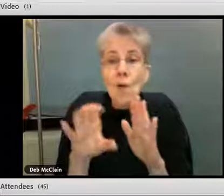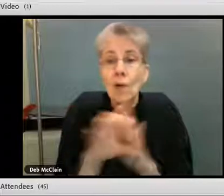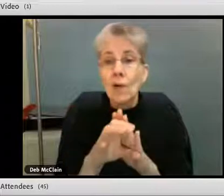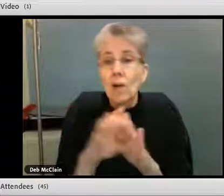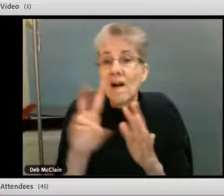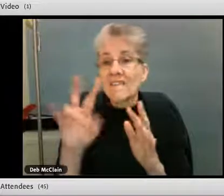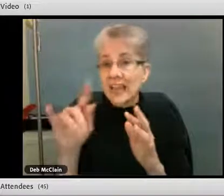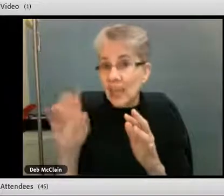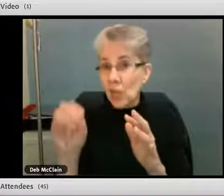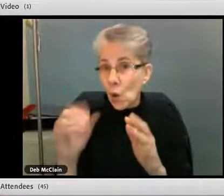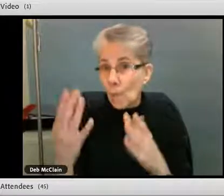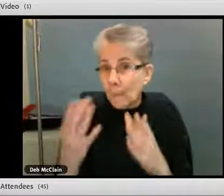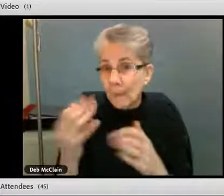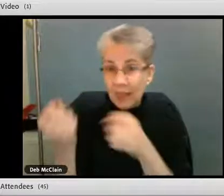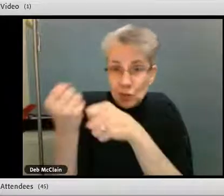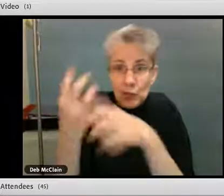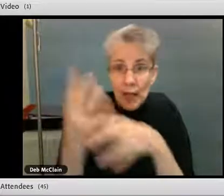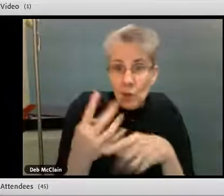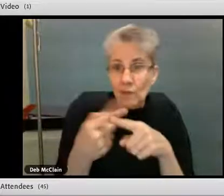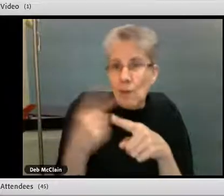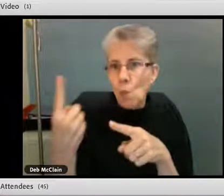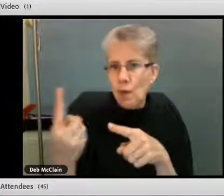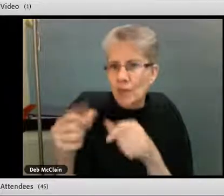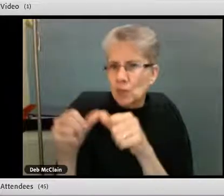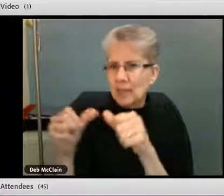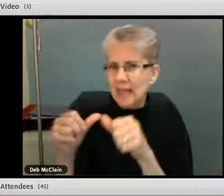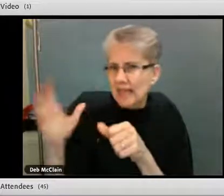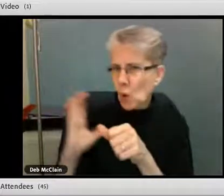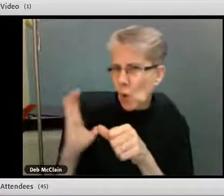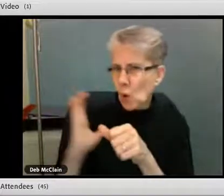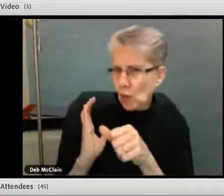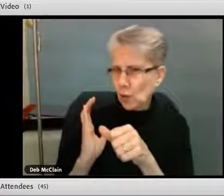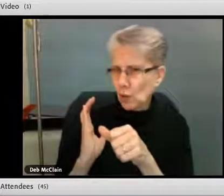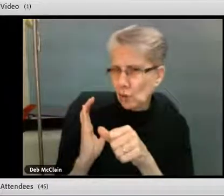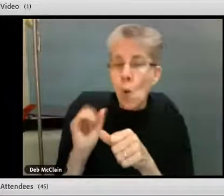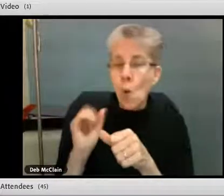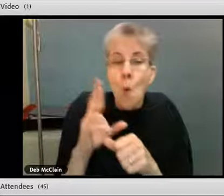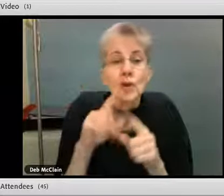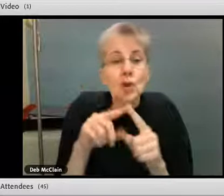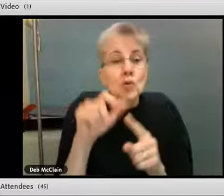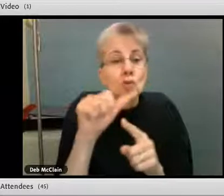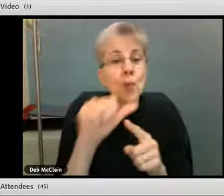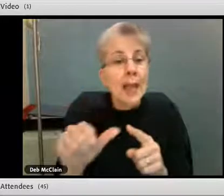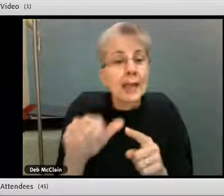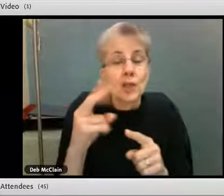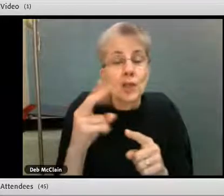from one of those sites earlier. Or you can go to any URL, including YouTube,